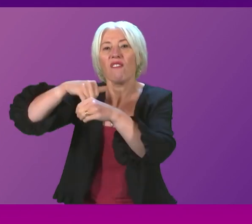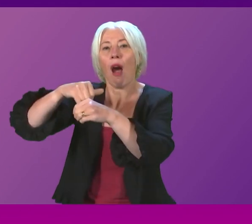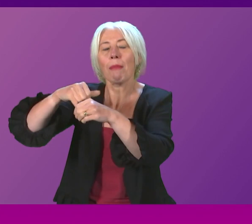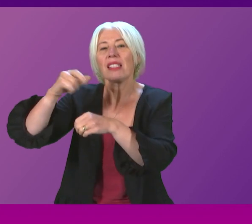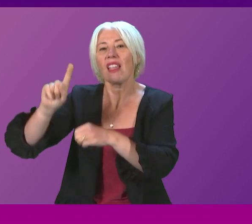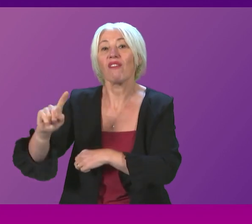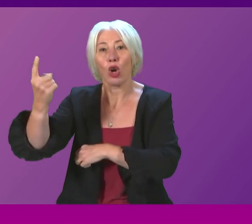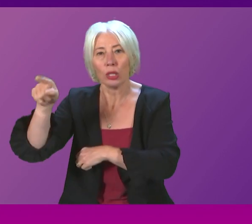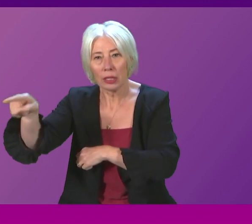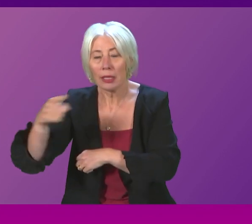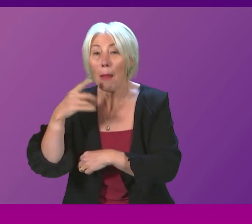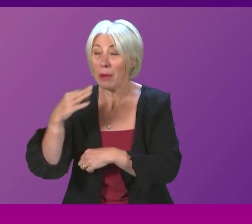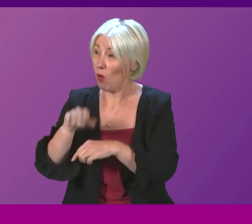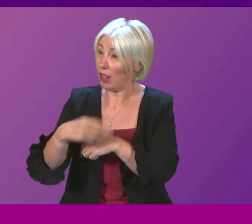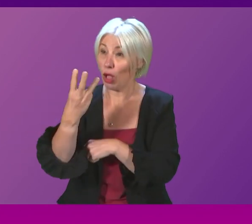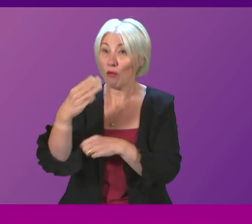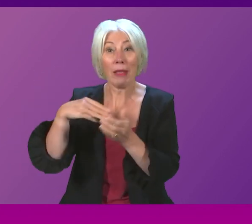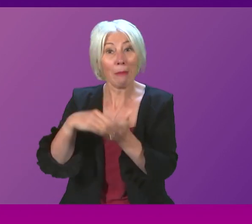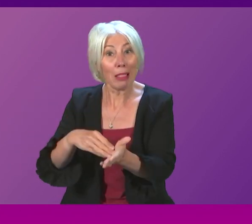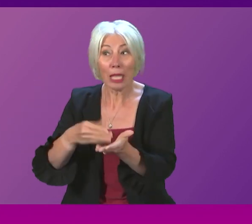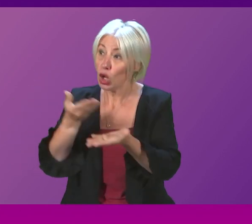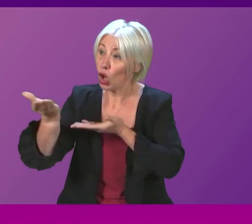3 million consultations across its network.